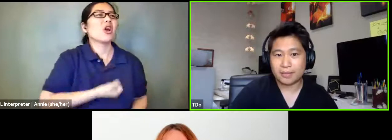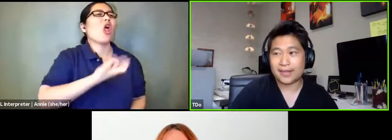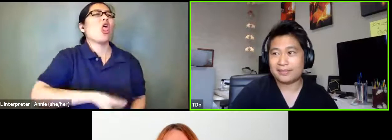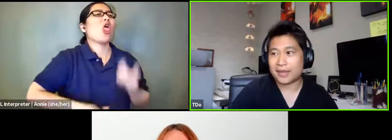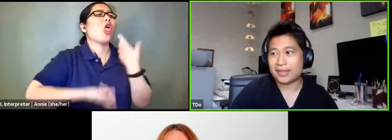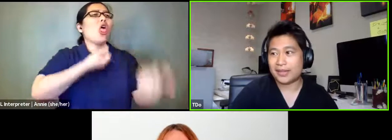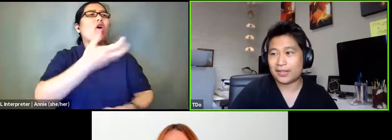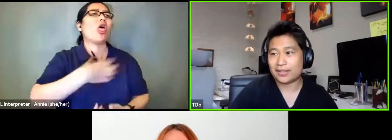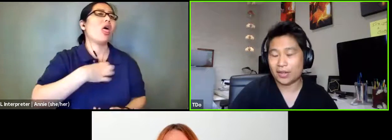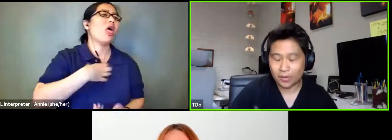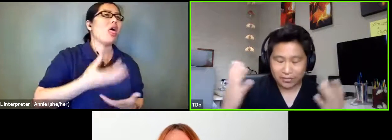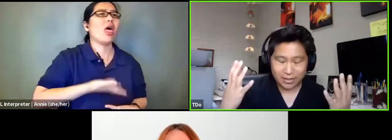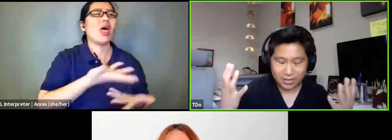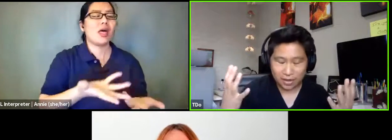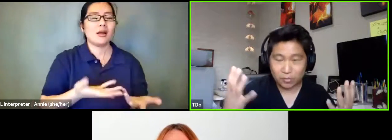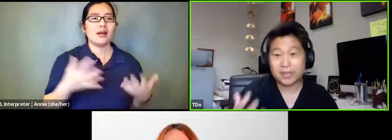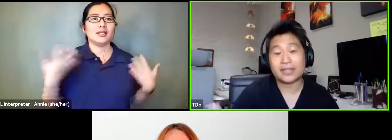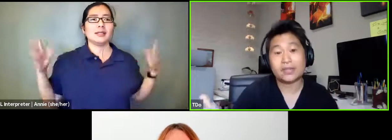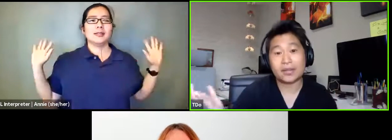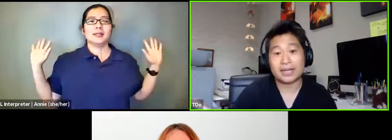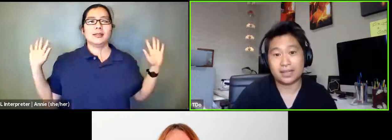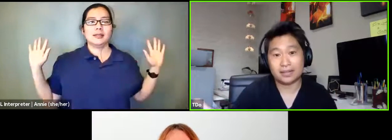My thing is ‘Everything is awful, but this is what I need.’